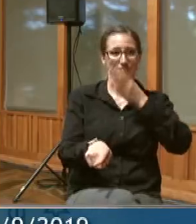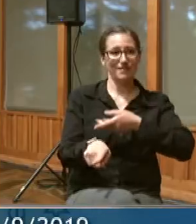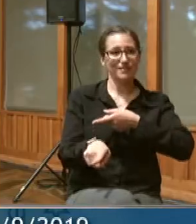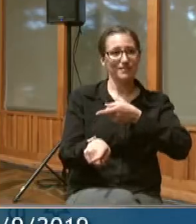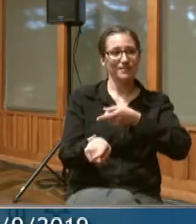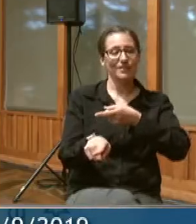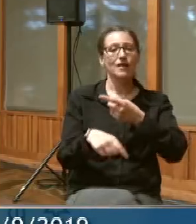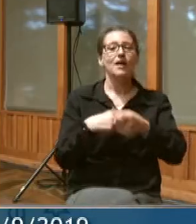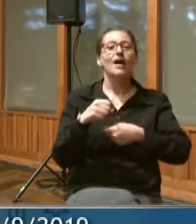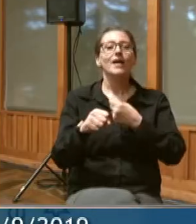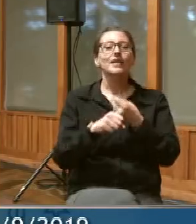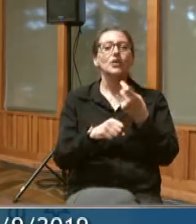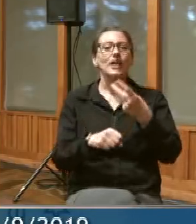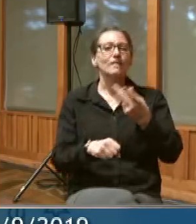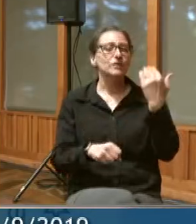CAR TODAY. I HAVE A JOB THAT I GO TO EVERY